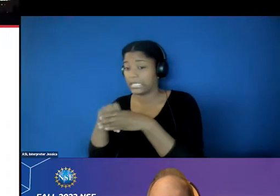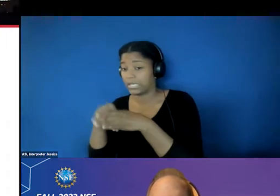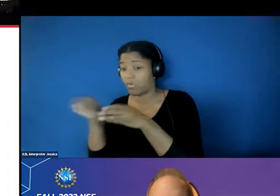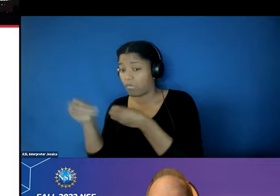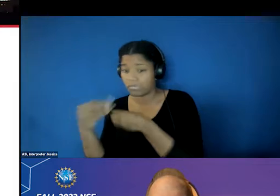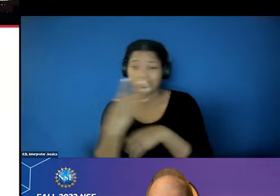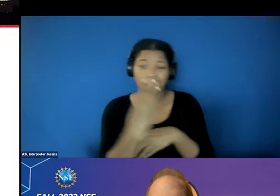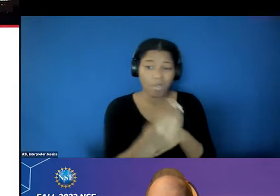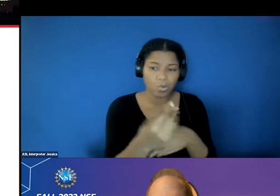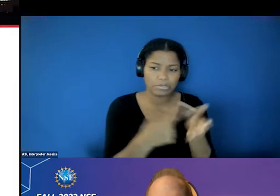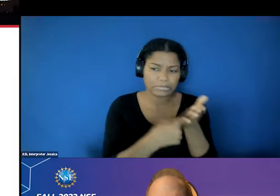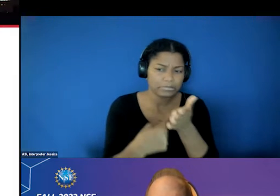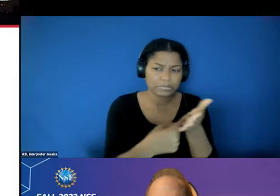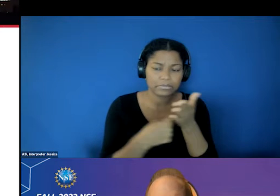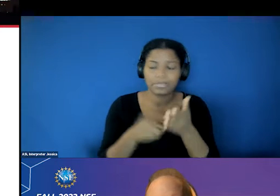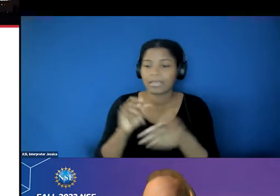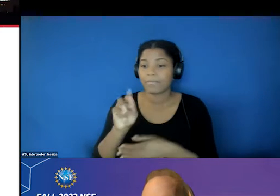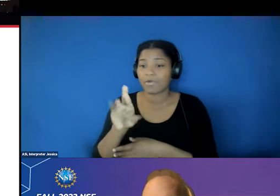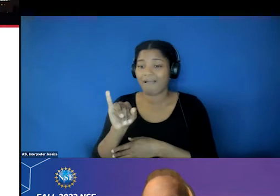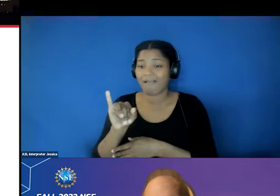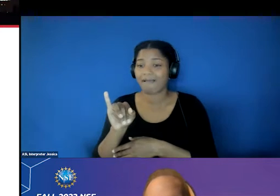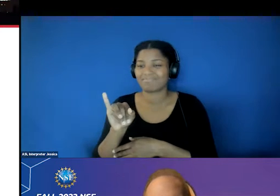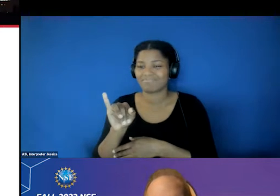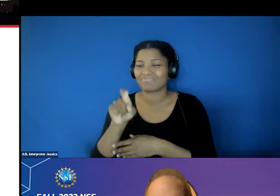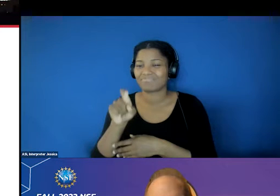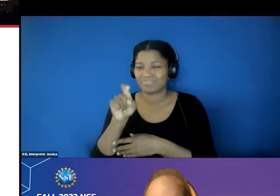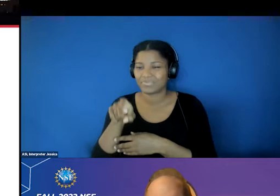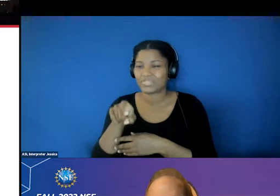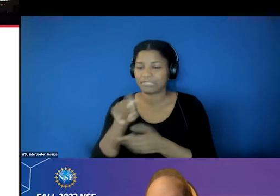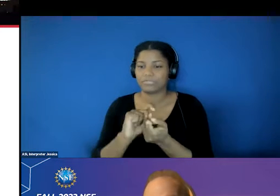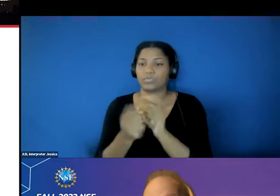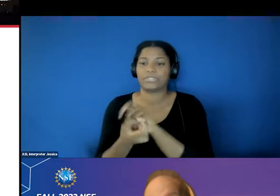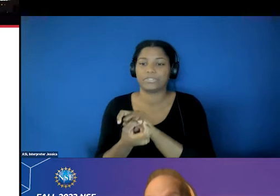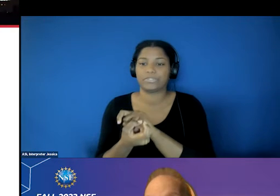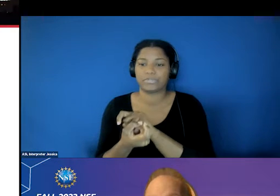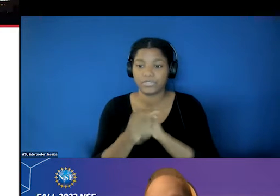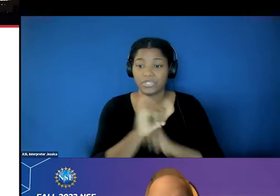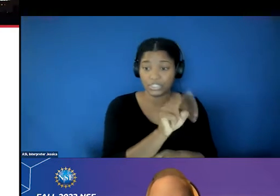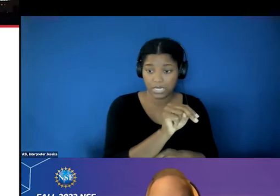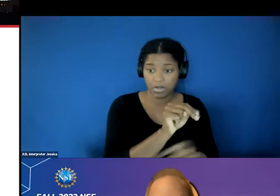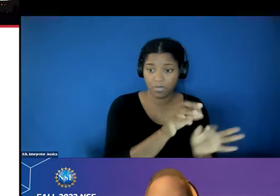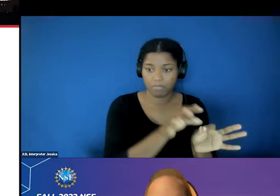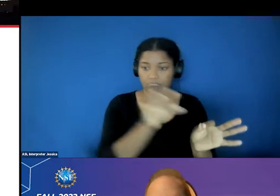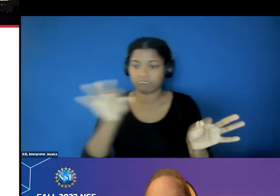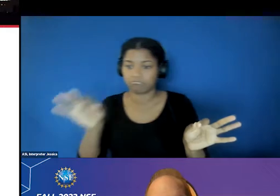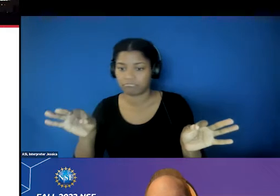about having the MRI deadline be switched from January to the fall sometime. So,